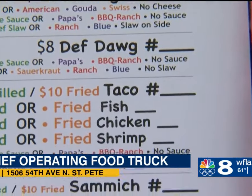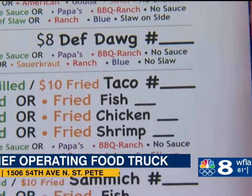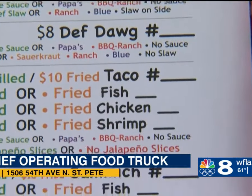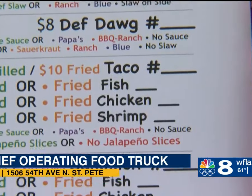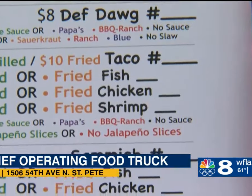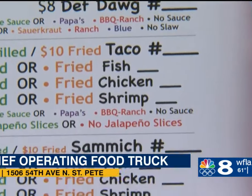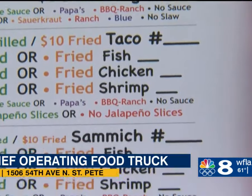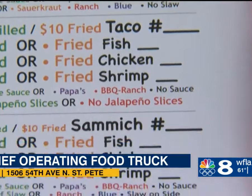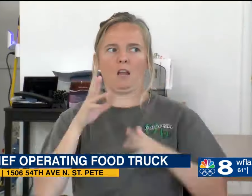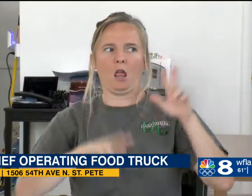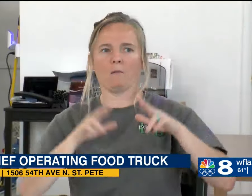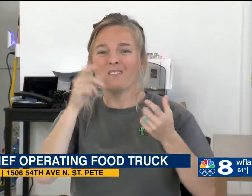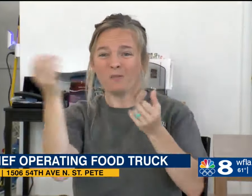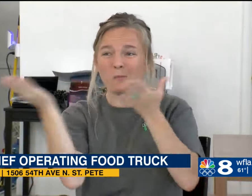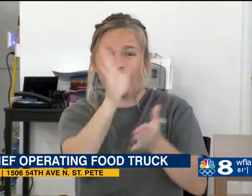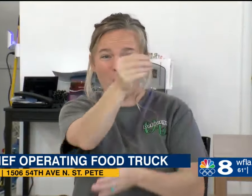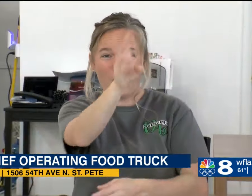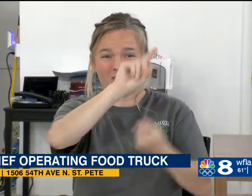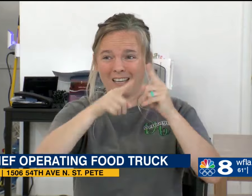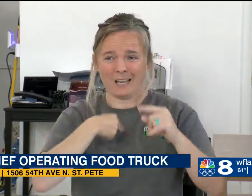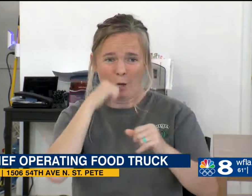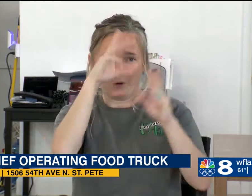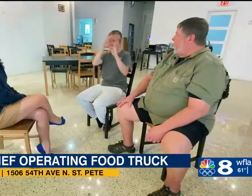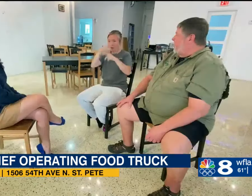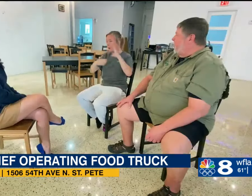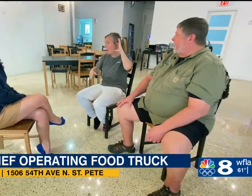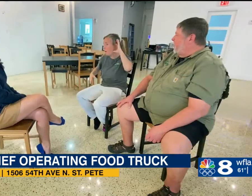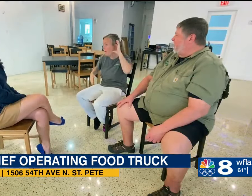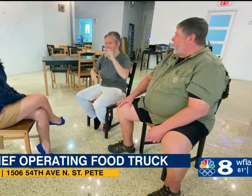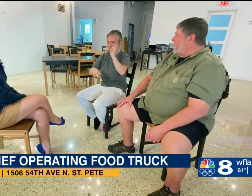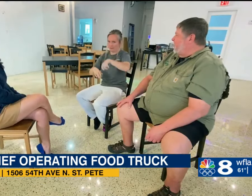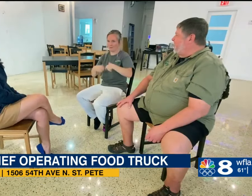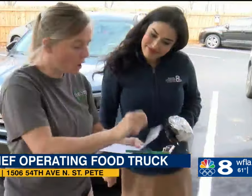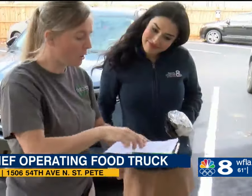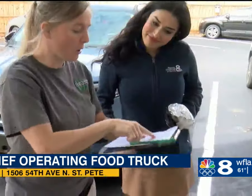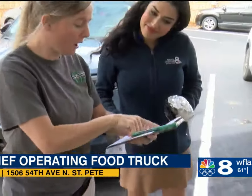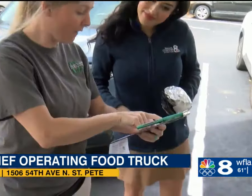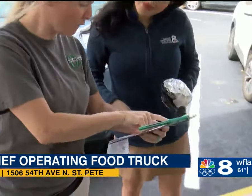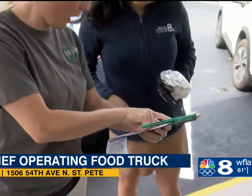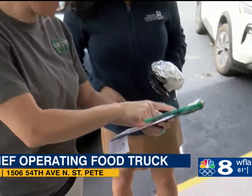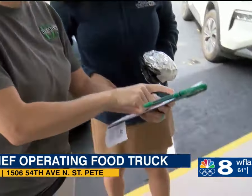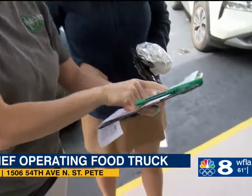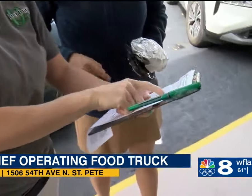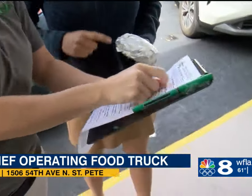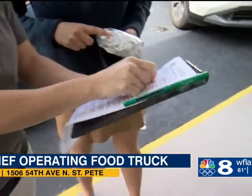THAT TOOK A LOT OF WORK TO CREATE THE ORIGINAL SAUCE. FLAVORS JUST RIGHT. BECAUSE ANA IS DEATH, YOU'LL HAVE TO FILL OUT A